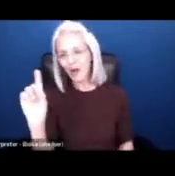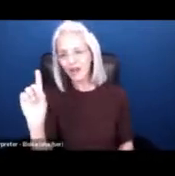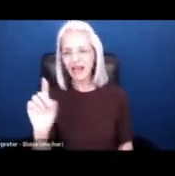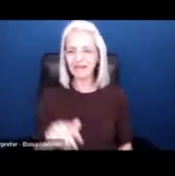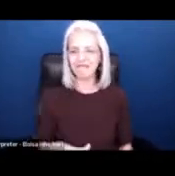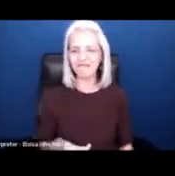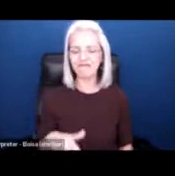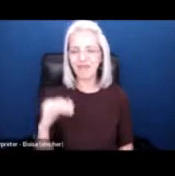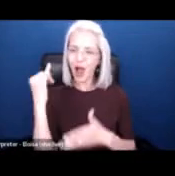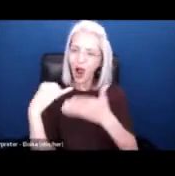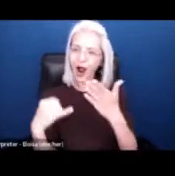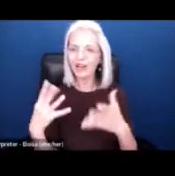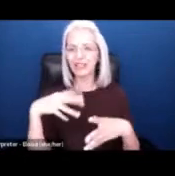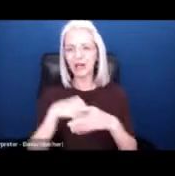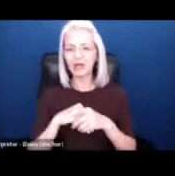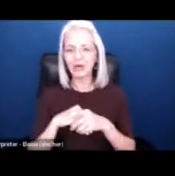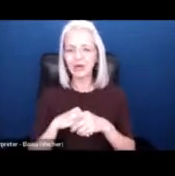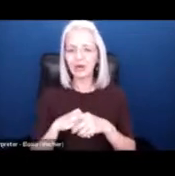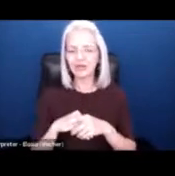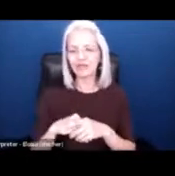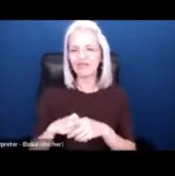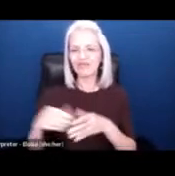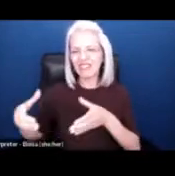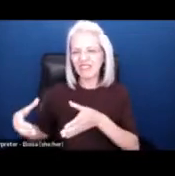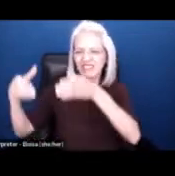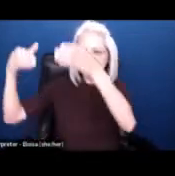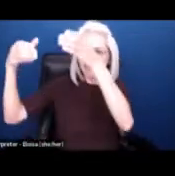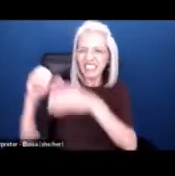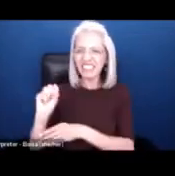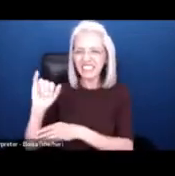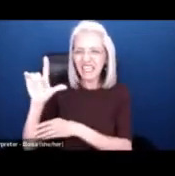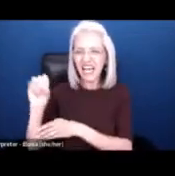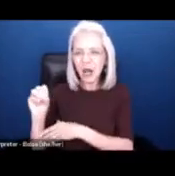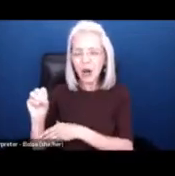art, including grain silos, daisies and some decorative